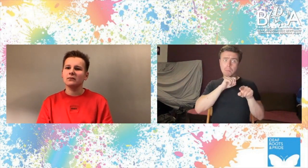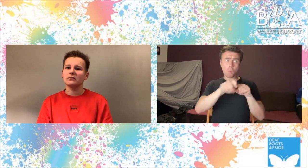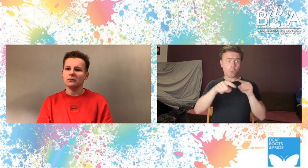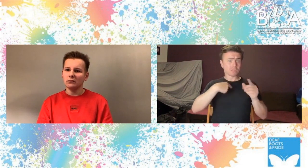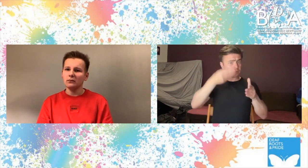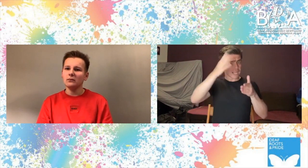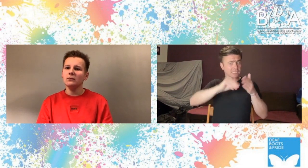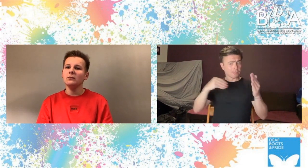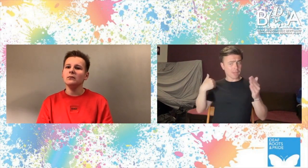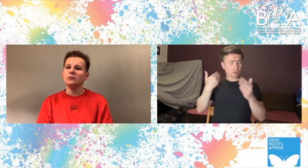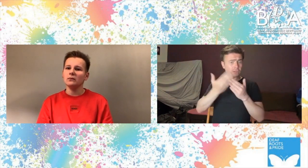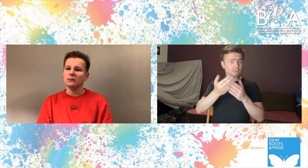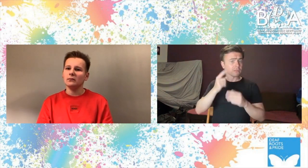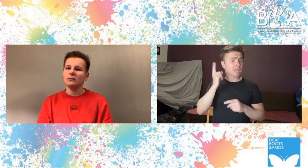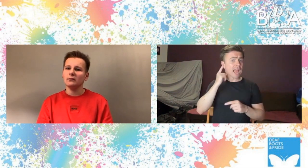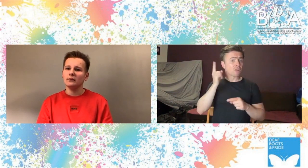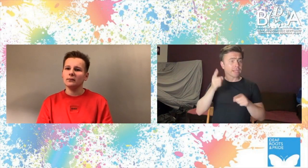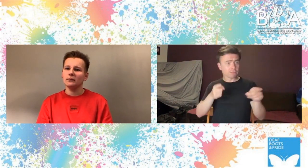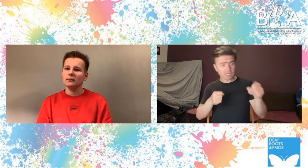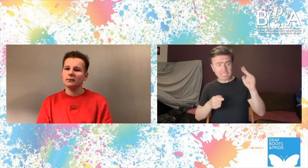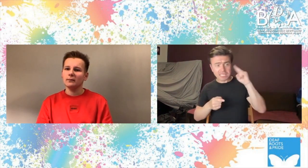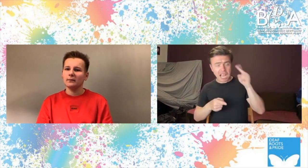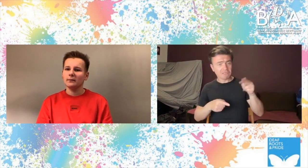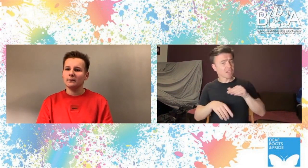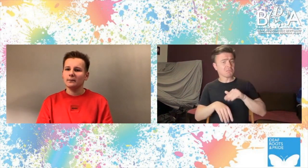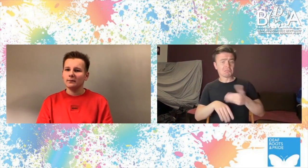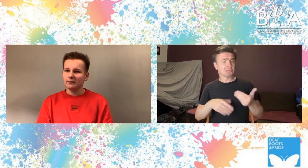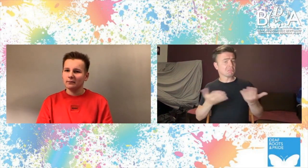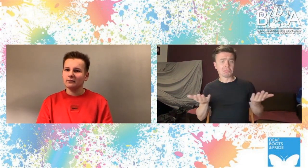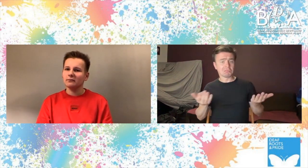Most of my experience has been with hearing people. They seem to be cool